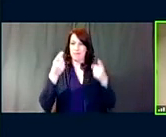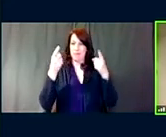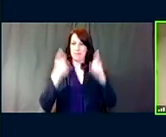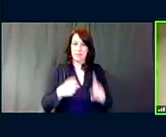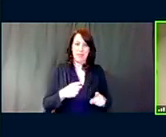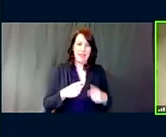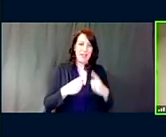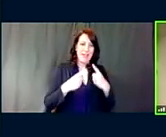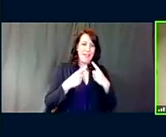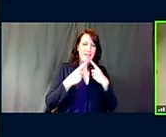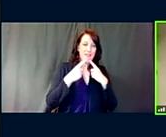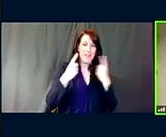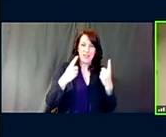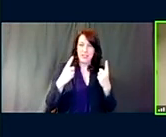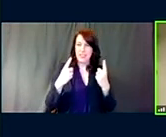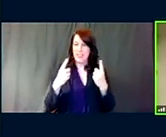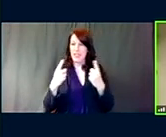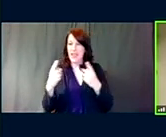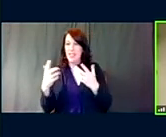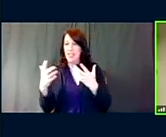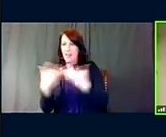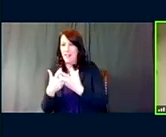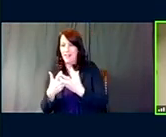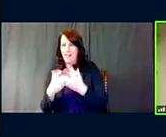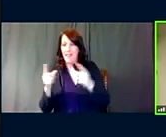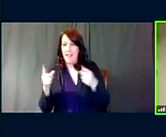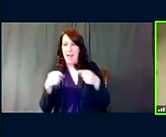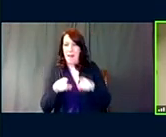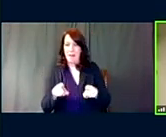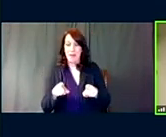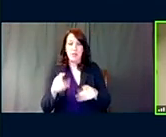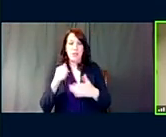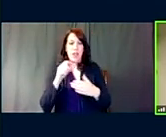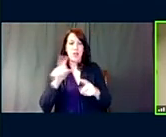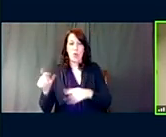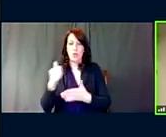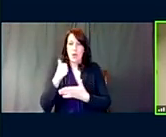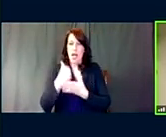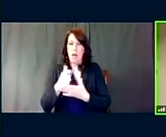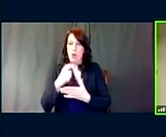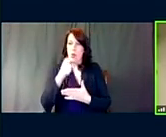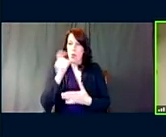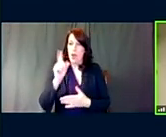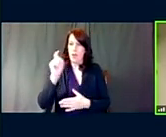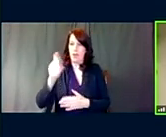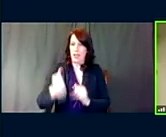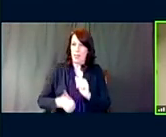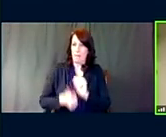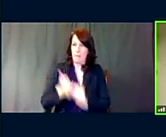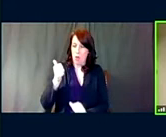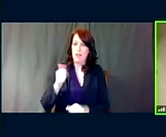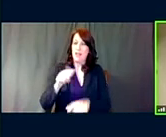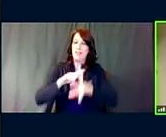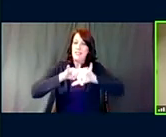WHERE IT COULD SEE EFFICIENT COINCIDENCE BECAUSE YOU CAN HELP THE MOST IN THE PLACES THAT NEED IT THE MOST AND IT ALSO IS GOING TO BE WHERE YOU GET THE BIGGEST